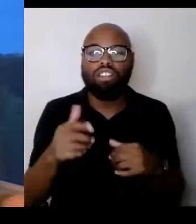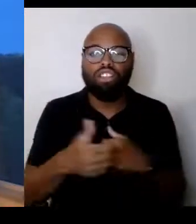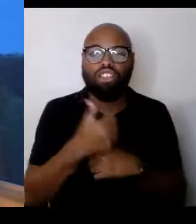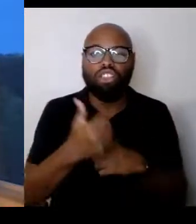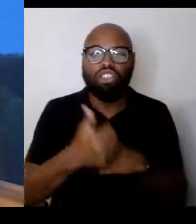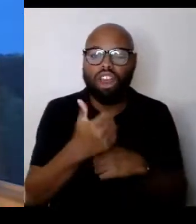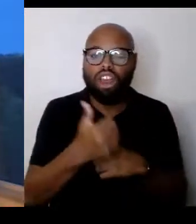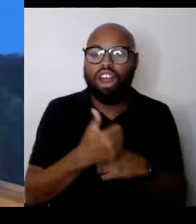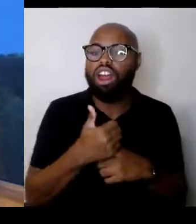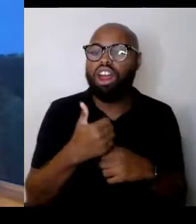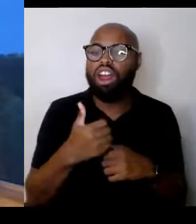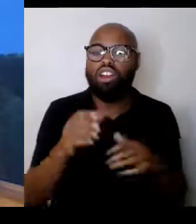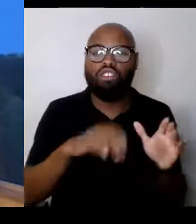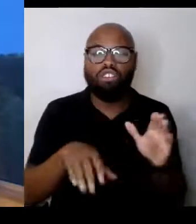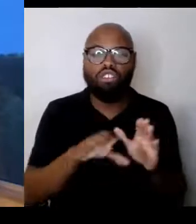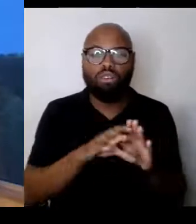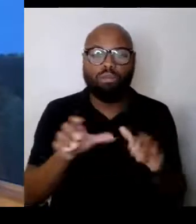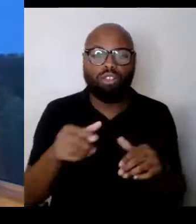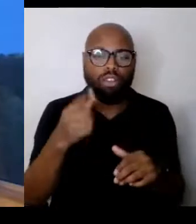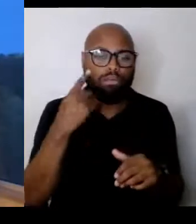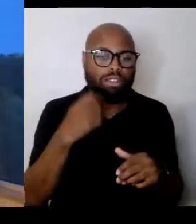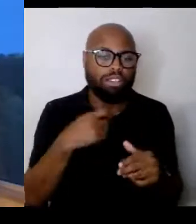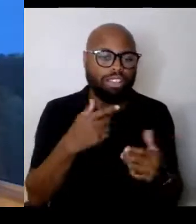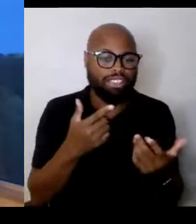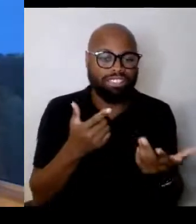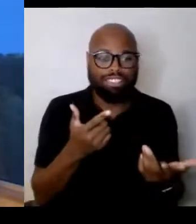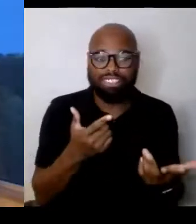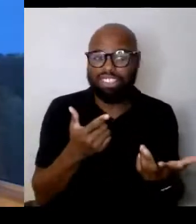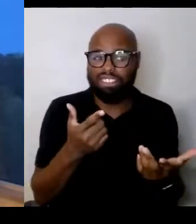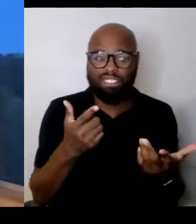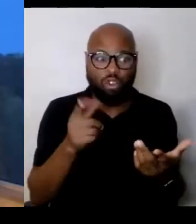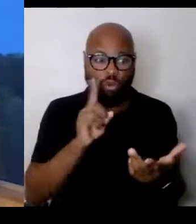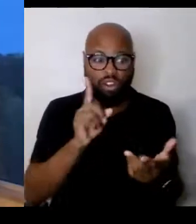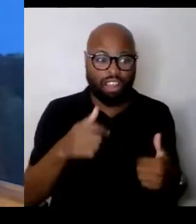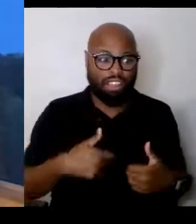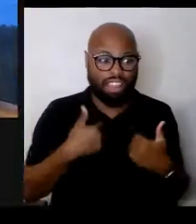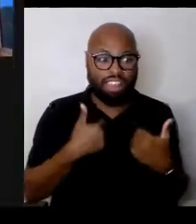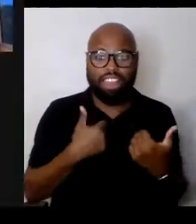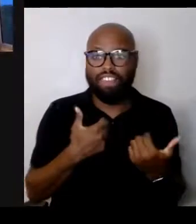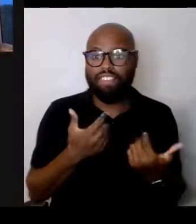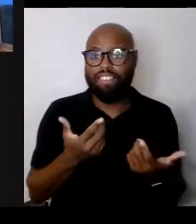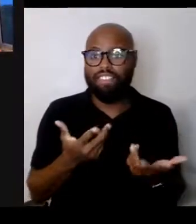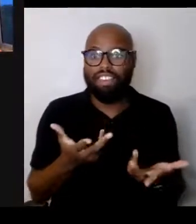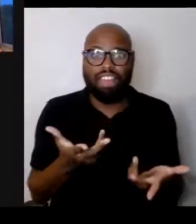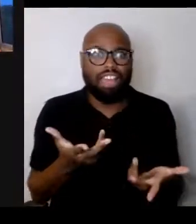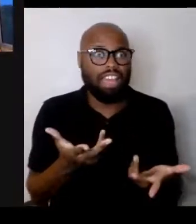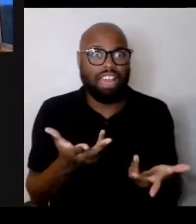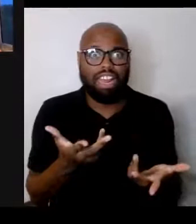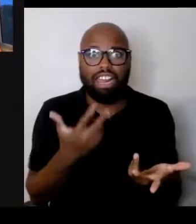and they're also risking deportation, if they seek reproductive justice, care, access.